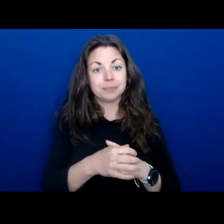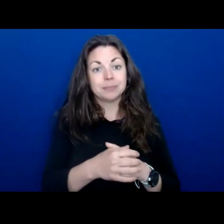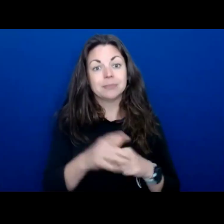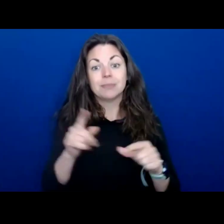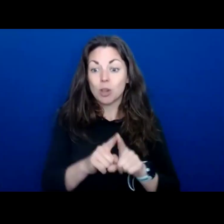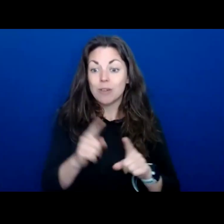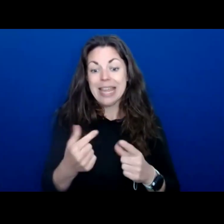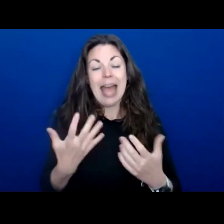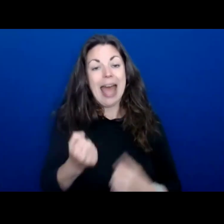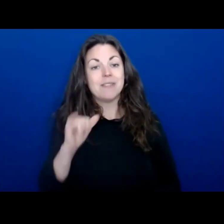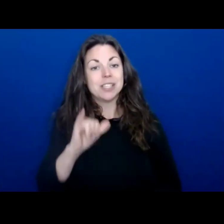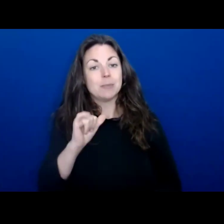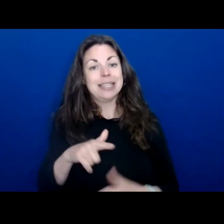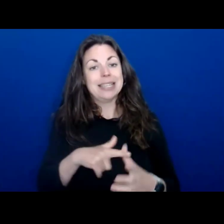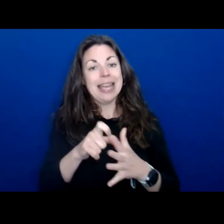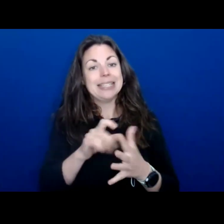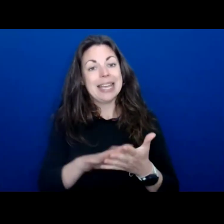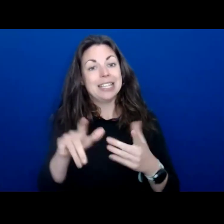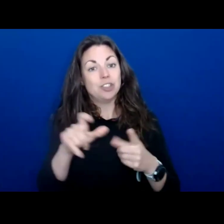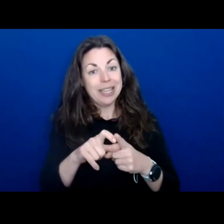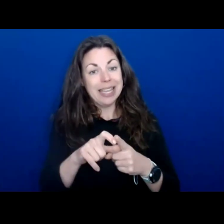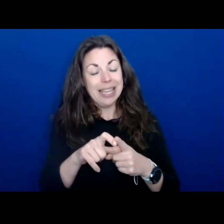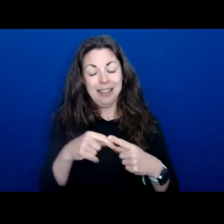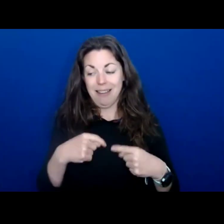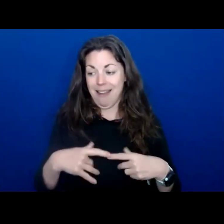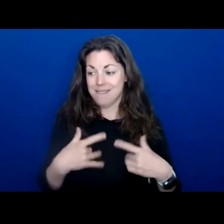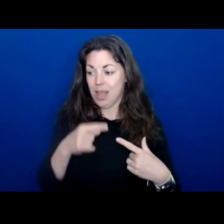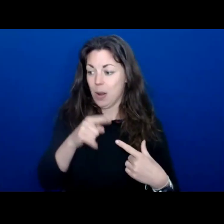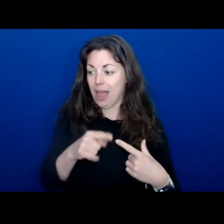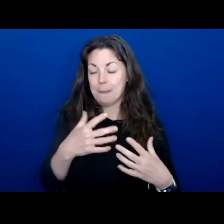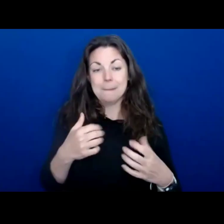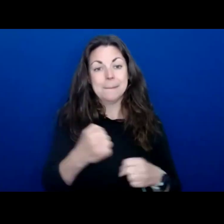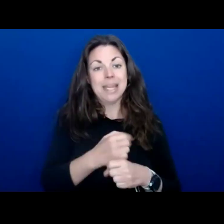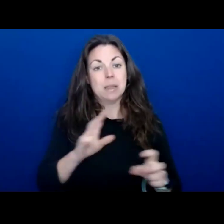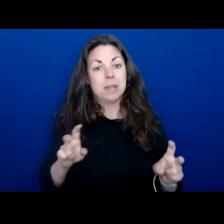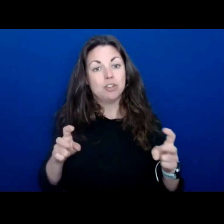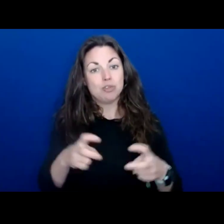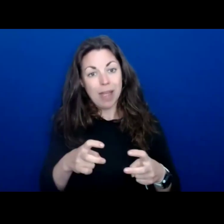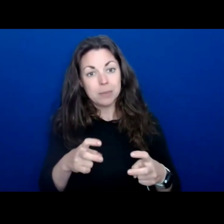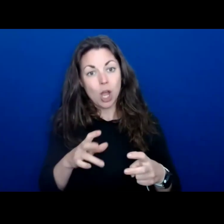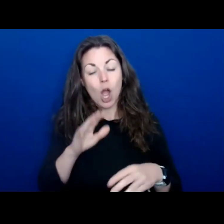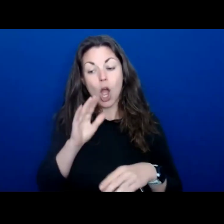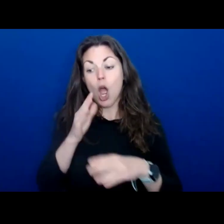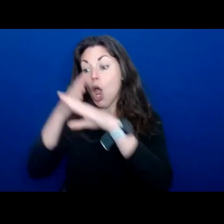which has had me trapped in a kind of overextension burnout cycle over and over and over again,